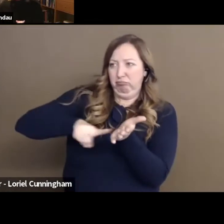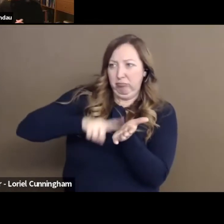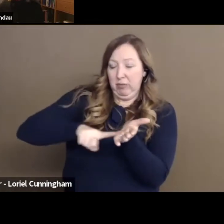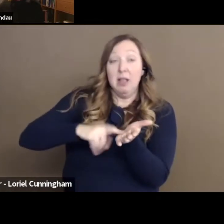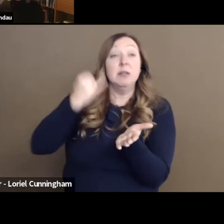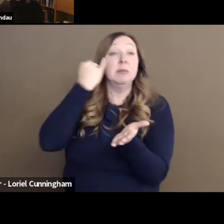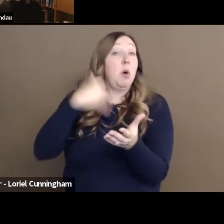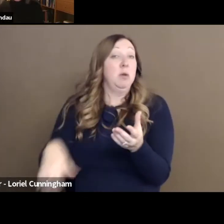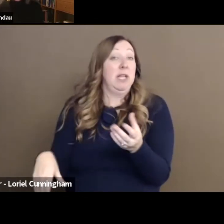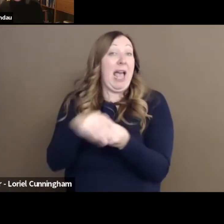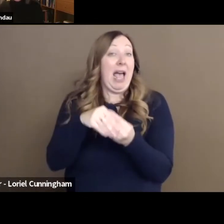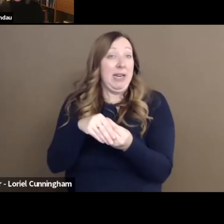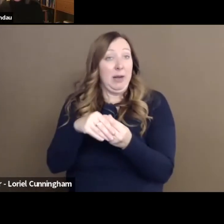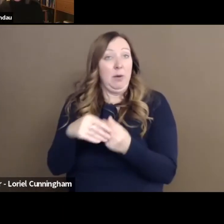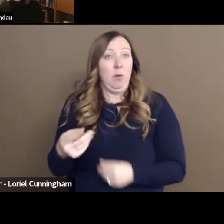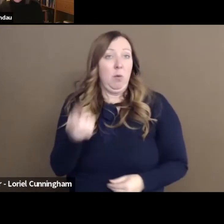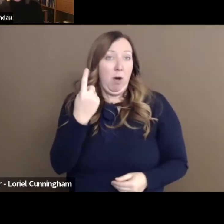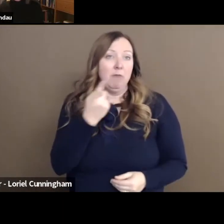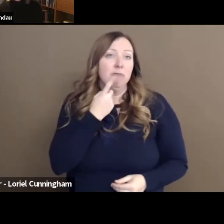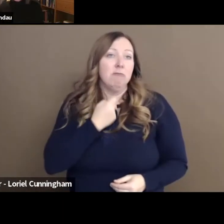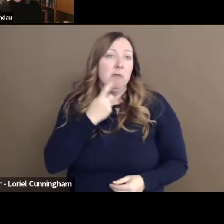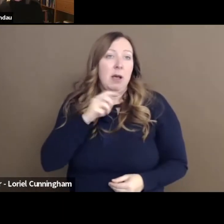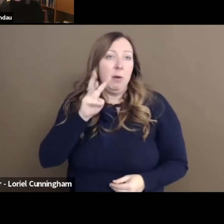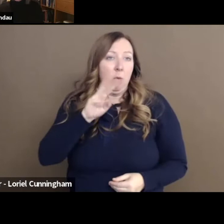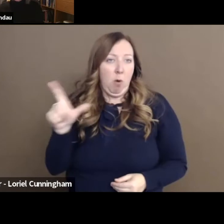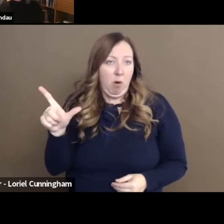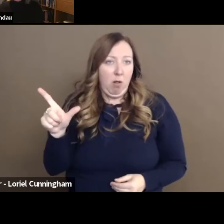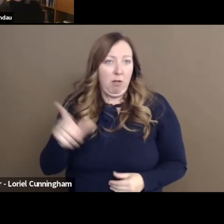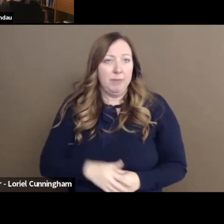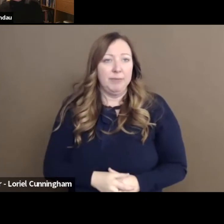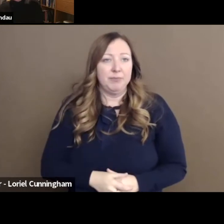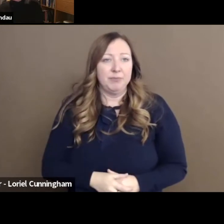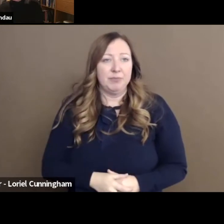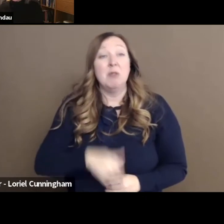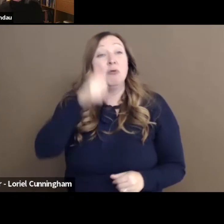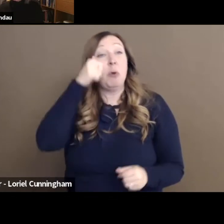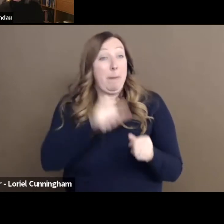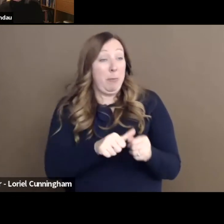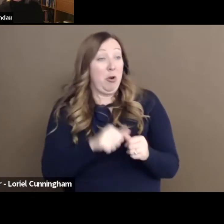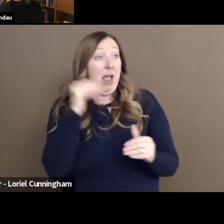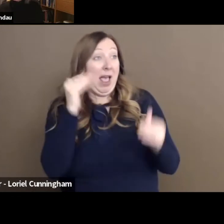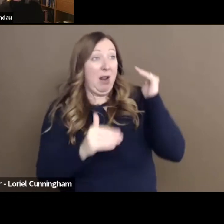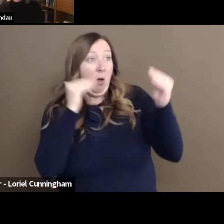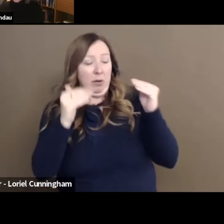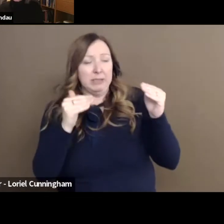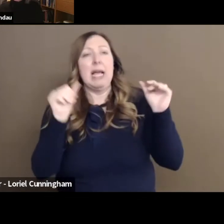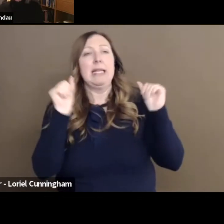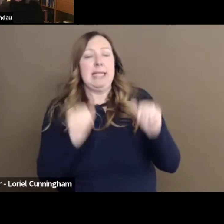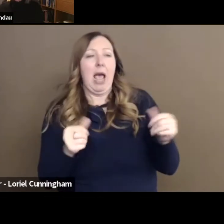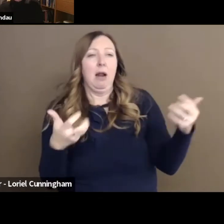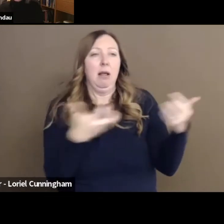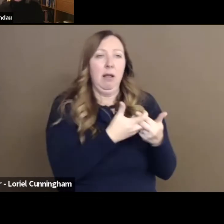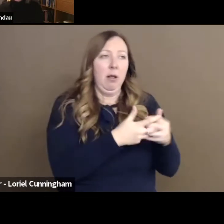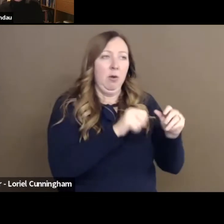so here remember that adults will absolutely get it correct because they